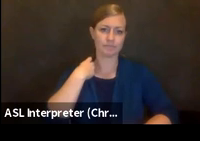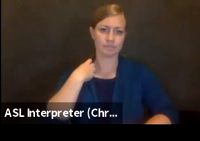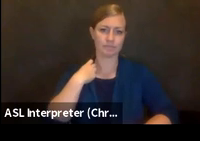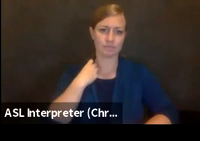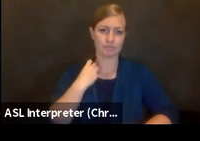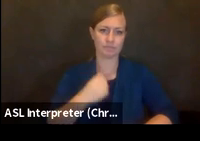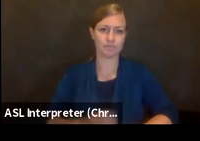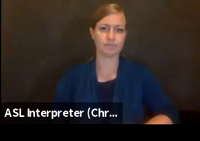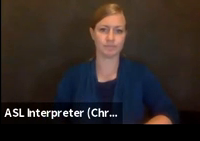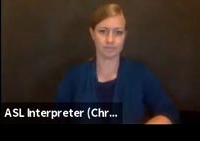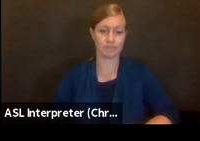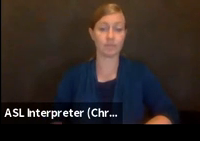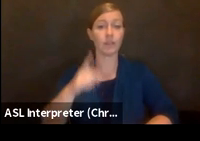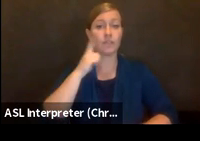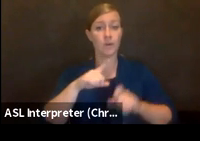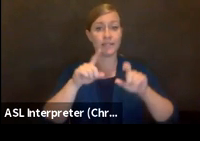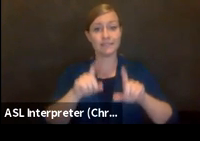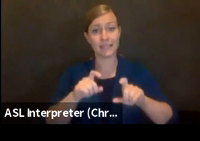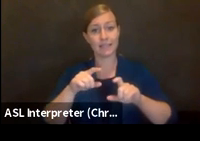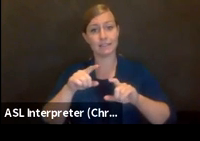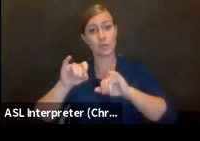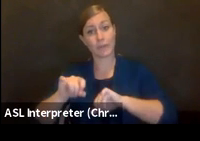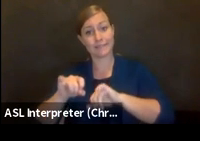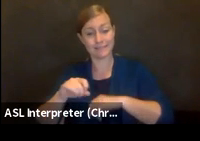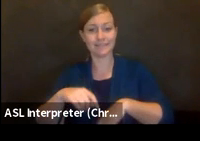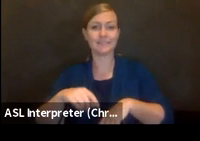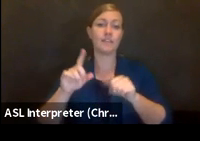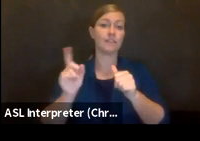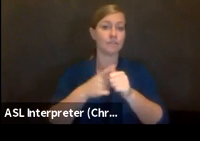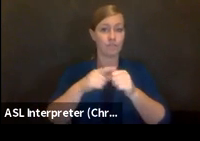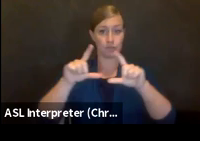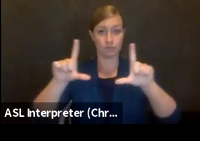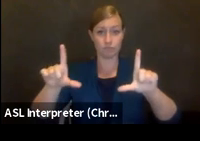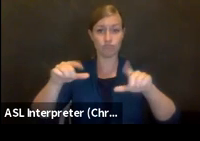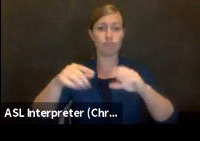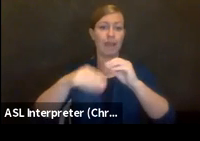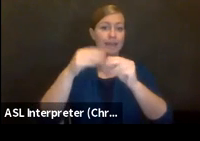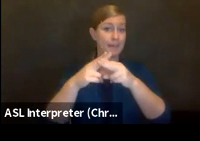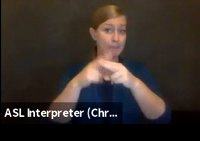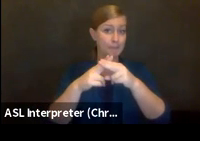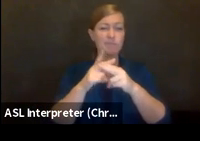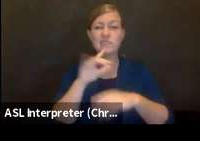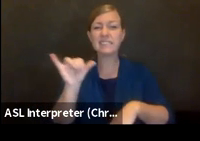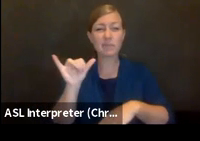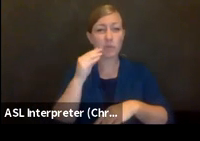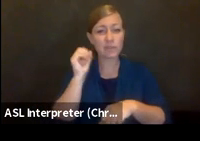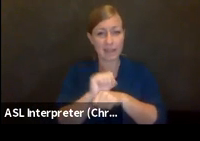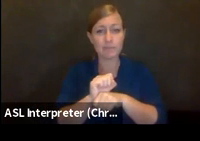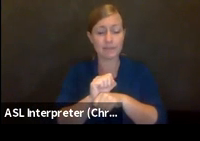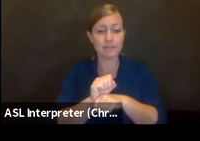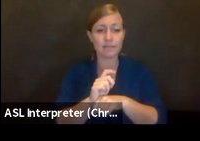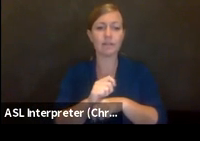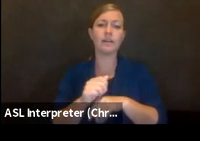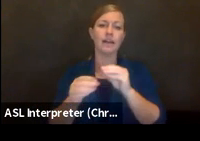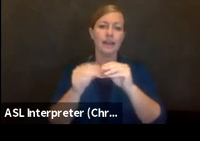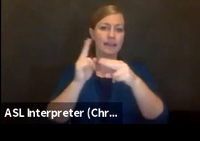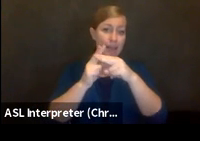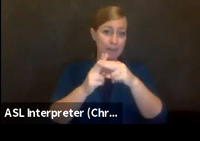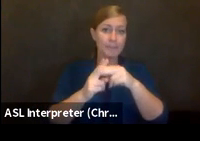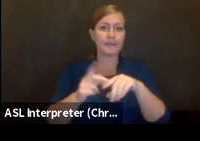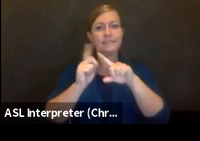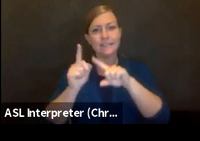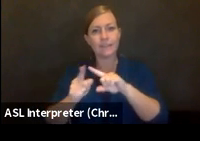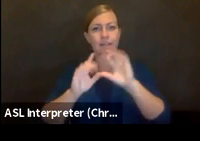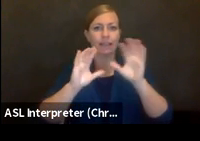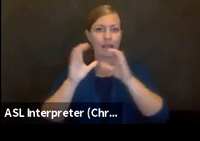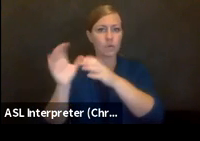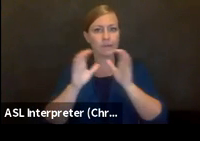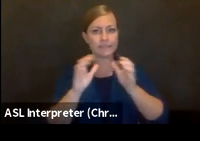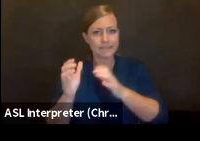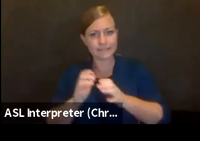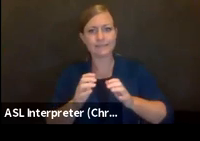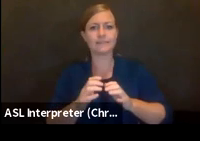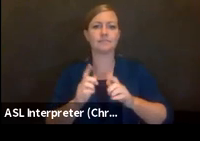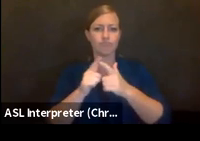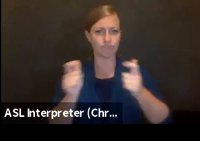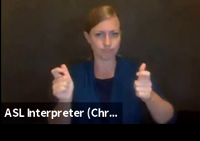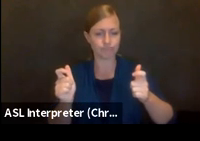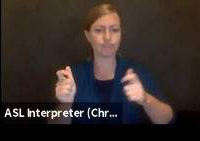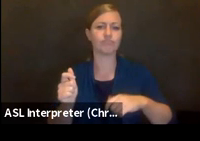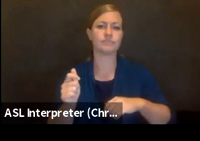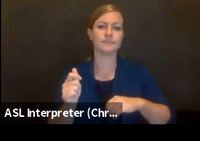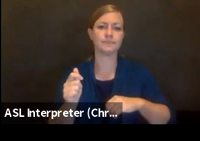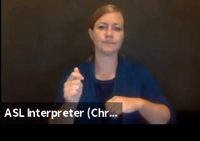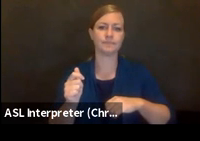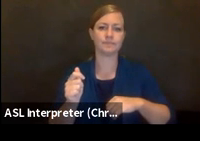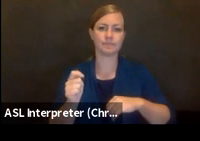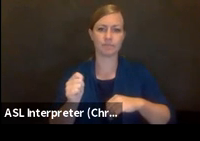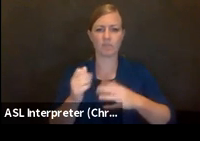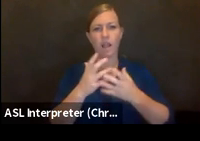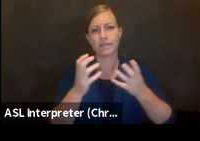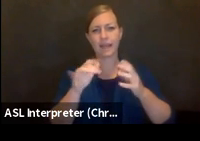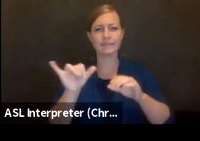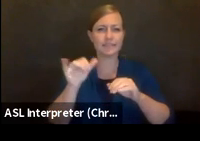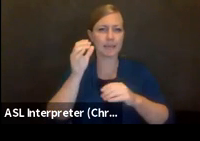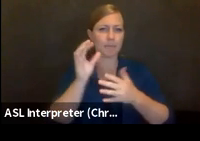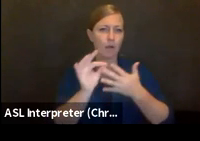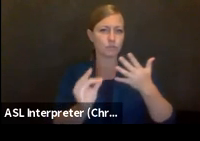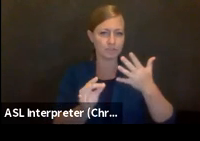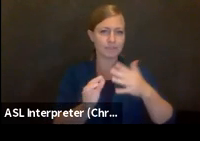ESD 189 - Amy Colburn: So for testing quiz, the first screen, you just, you're going to name. So really similar to like an assignment. So you have the name different grading categories and periods which we'll get into in just a few minutes. So a lot of the same options that you might have seen before.